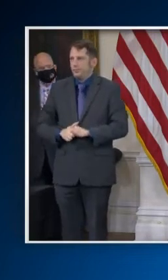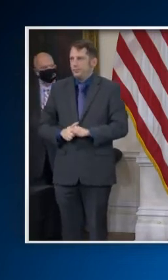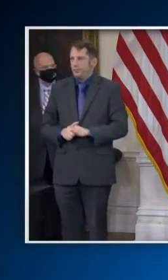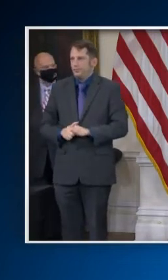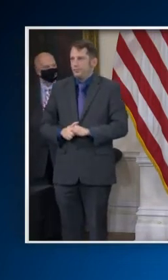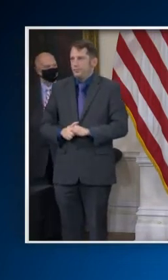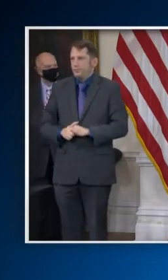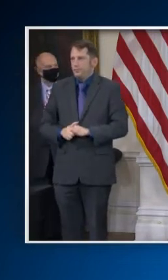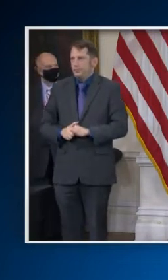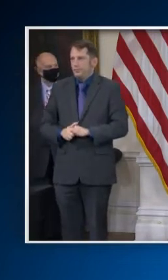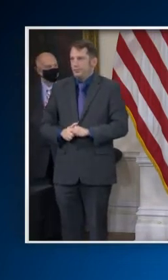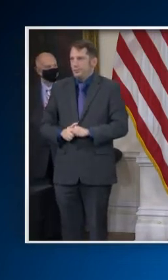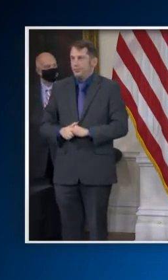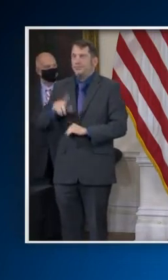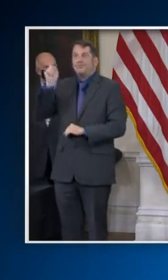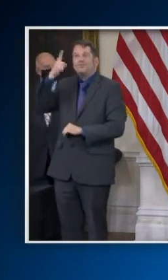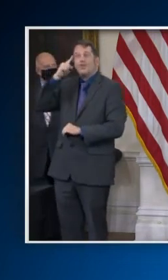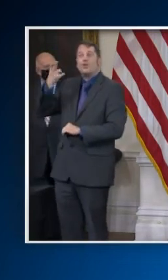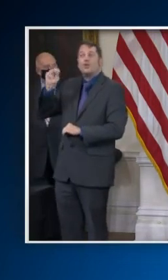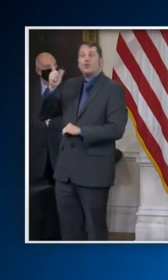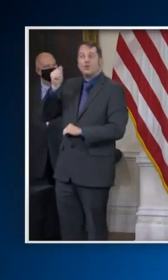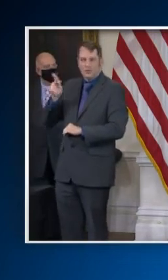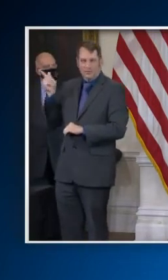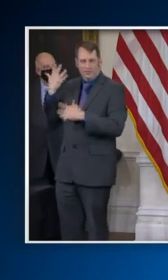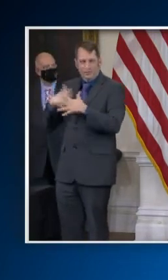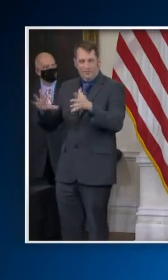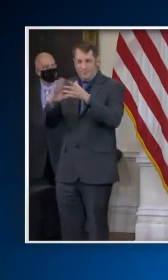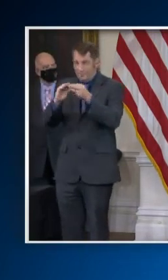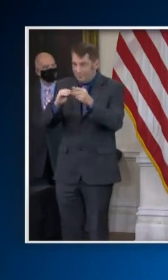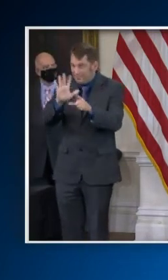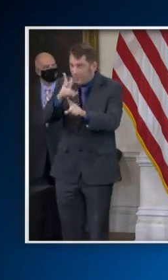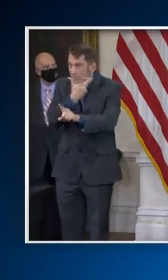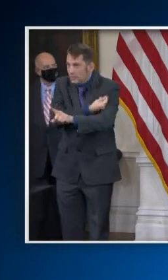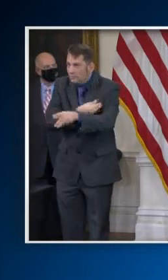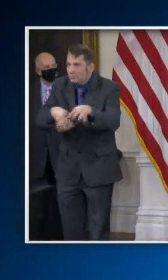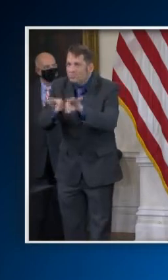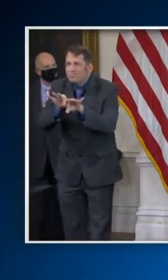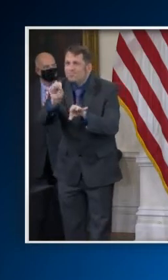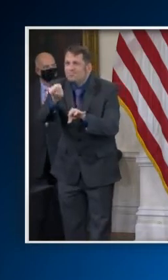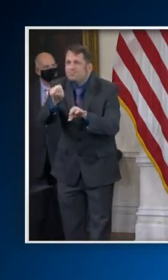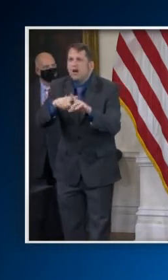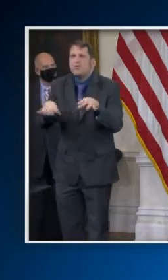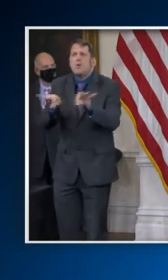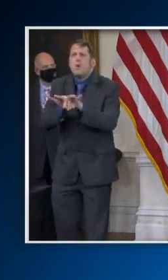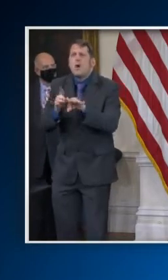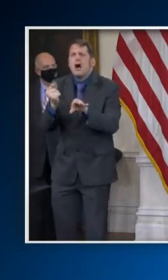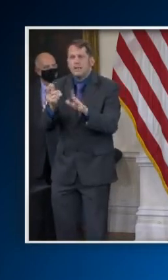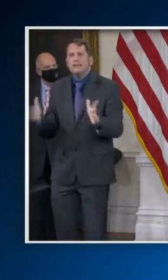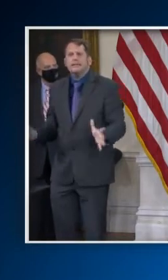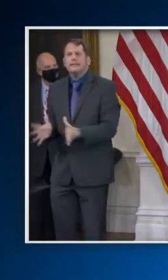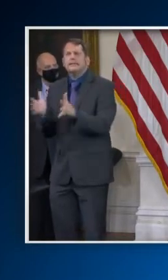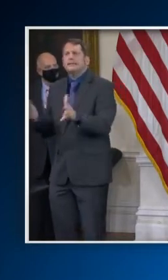SHARE OF THE HISPANIC POPULATION. AS MARYLAND’S GOVERNOR HOGAN SAID, EQUALLY AS IMPORTANT AS